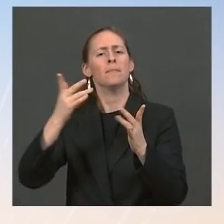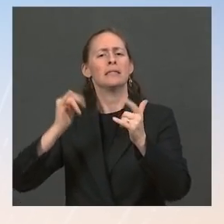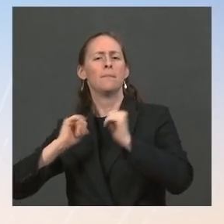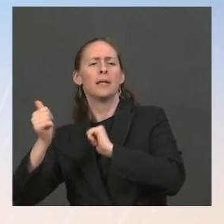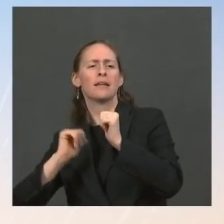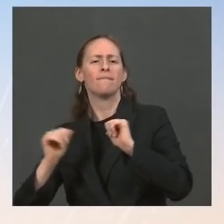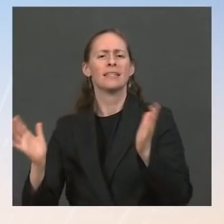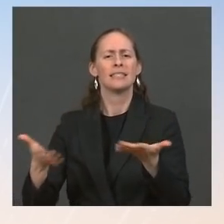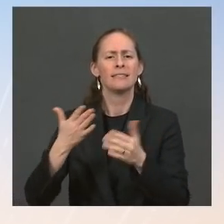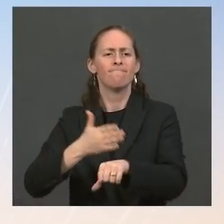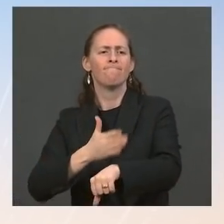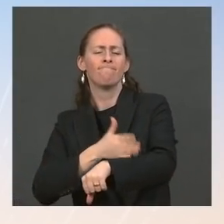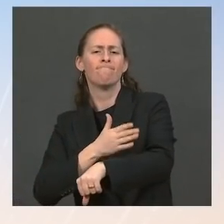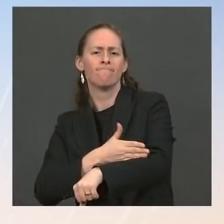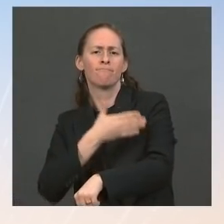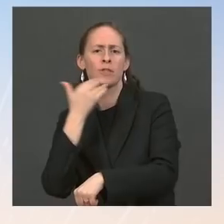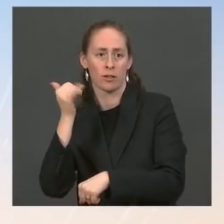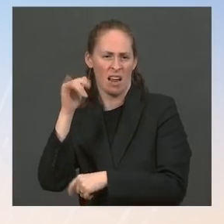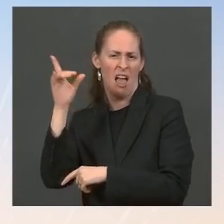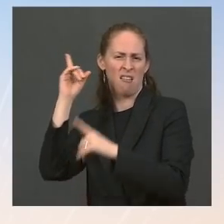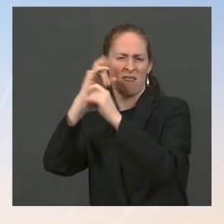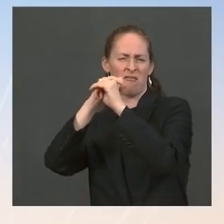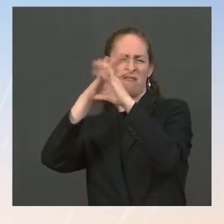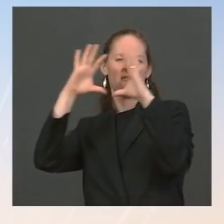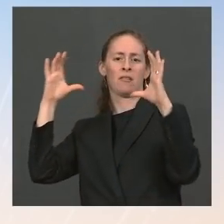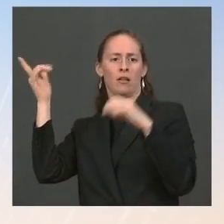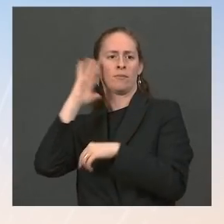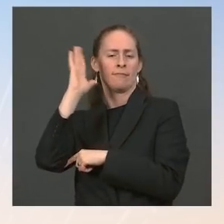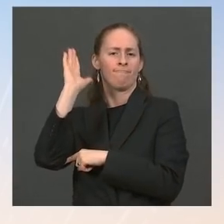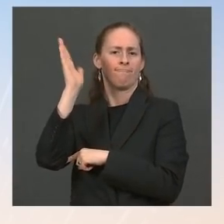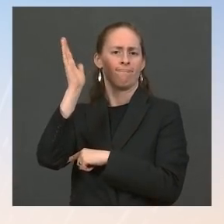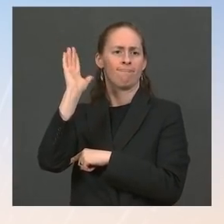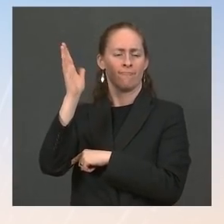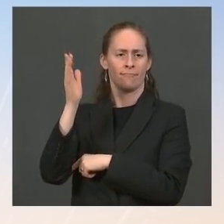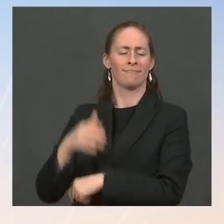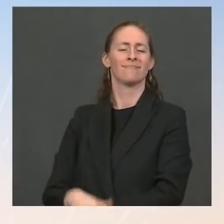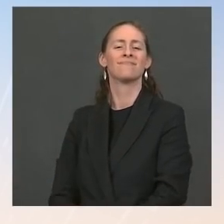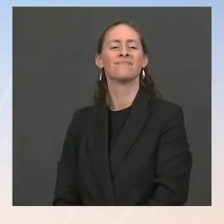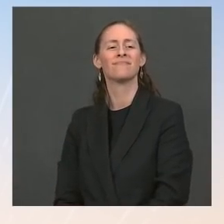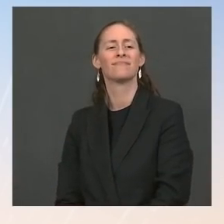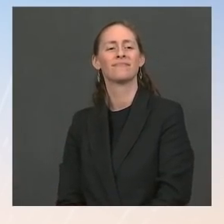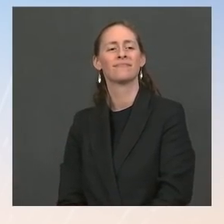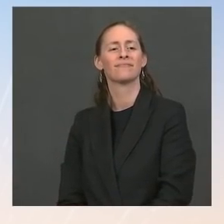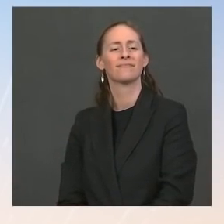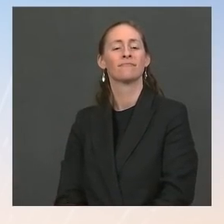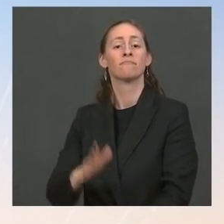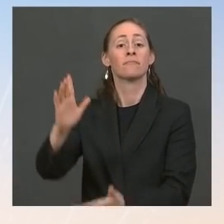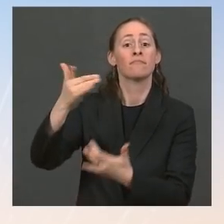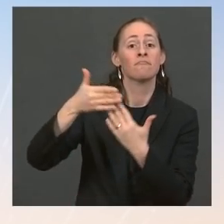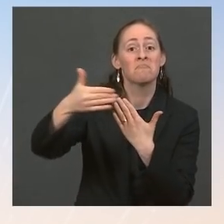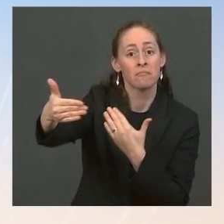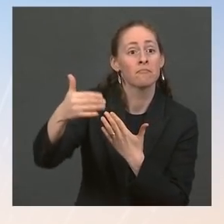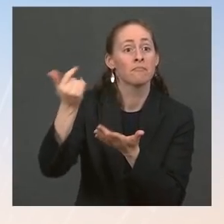And as he goes around the country, he's really going to want to -- he's going to dig into how these issues -- how the benefits of these packages